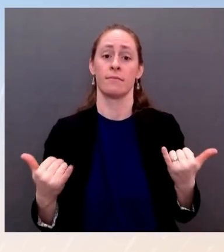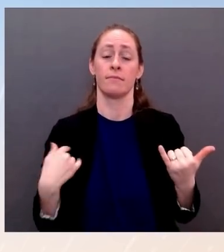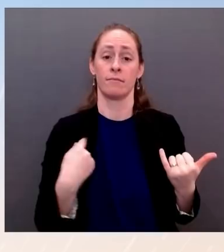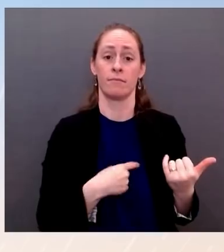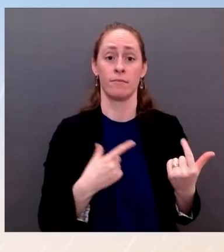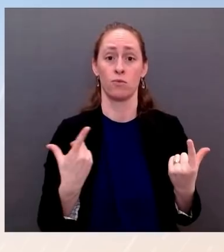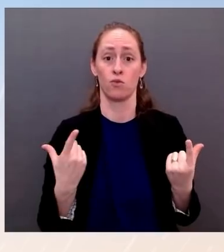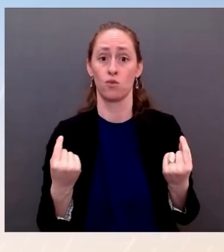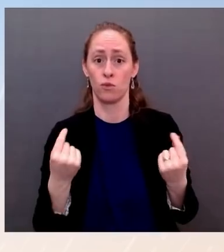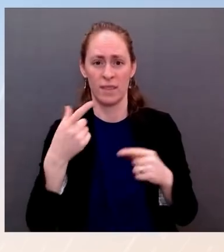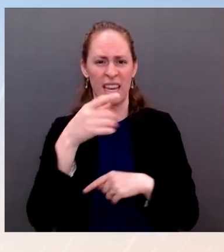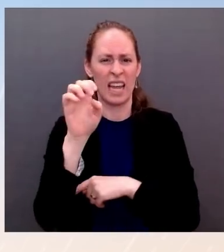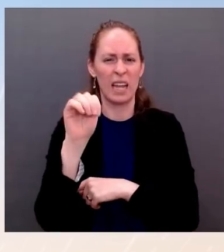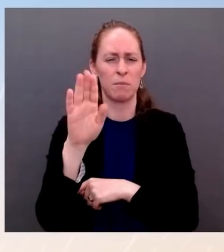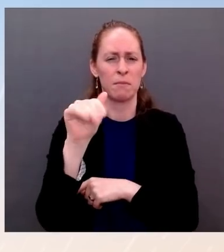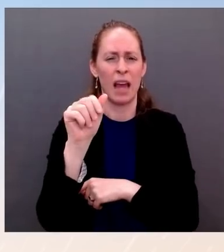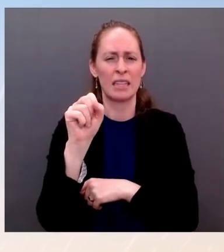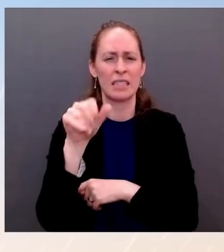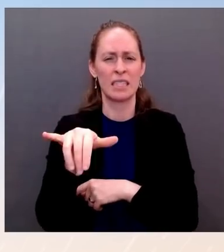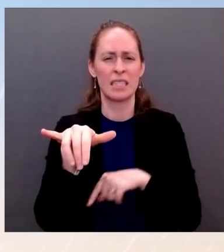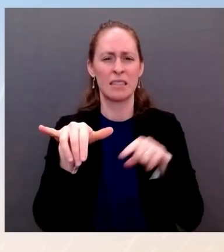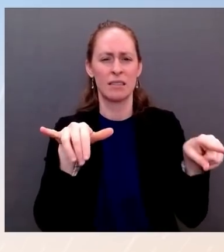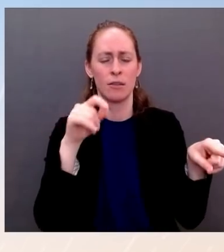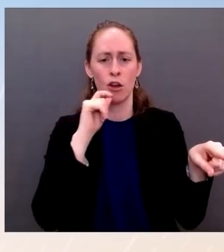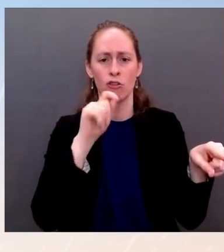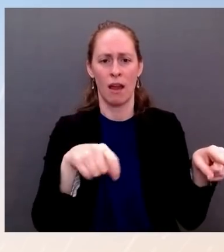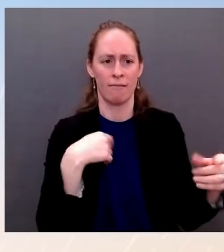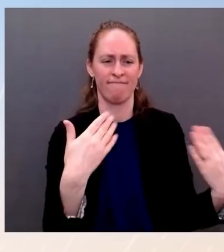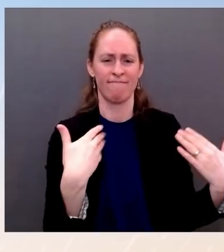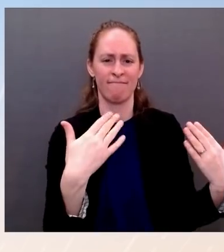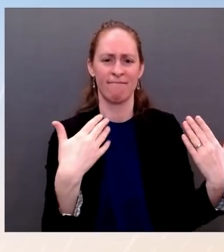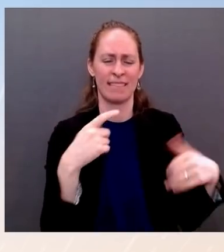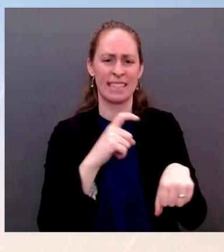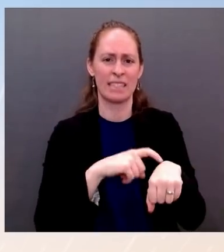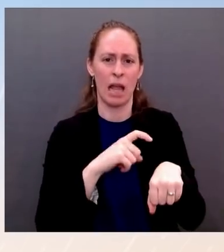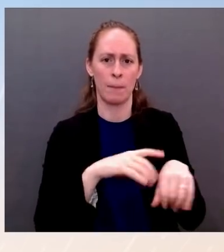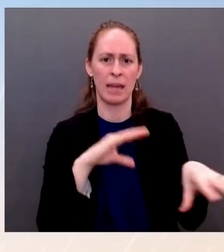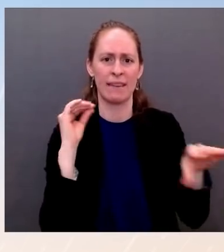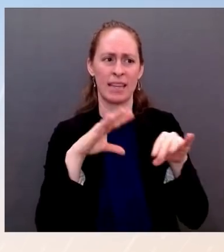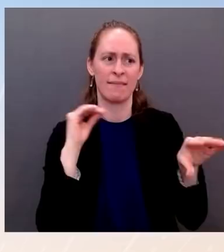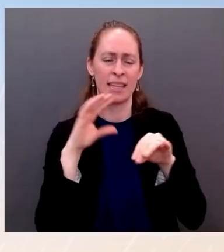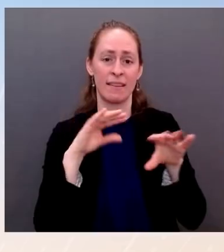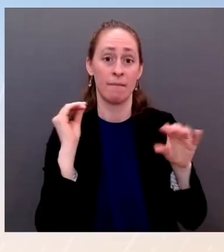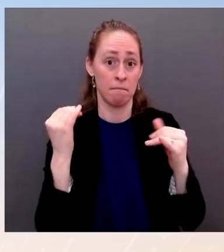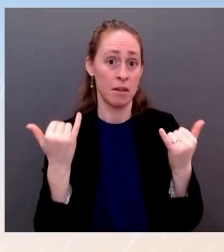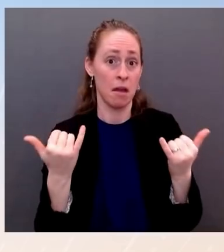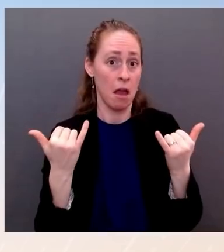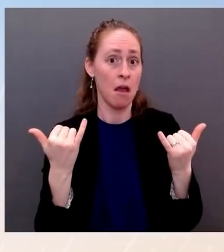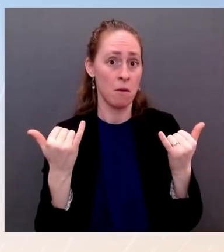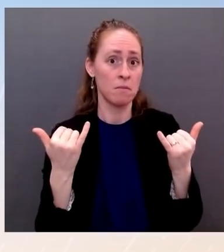have already said: We encourage all American citizens who remain in Ukraine to depart immediately.